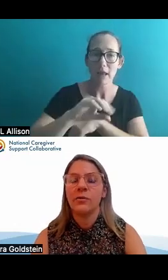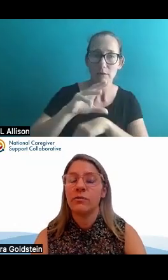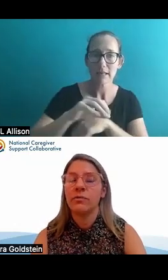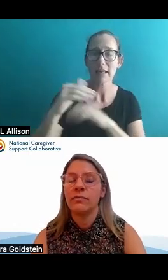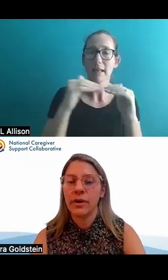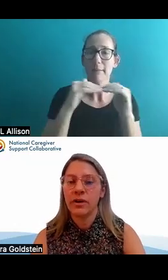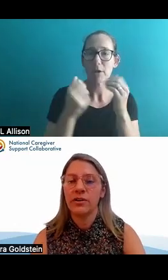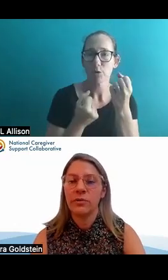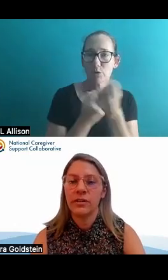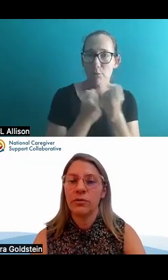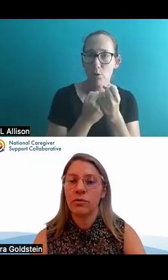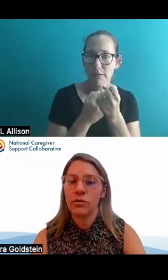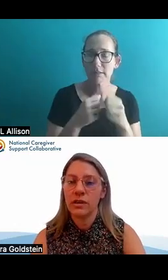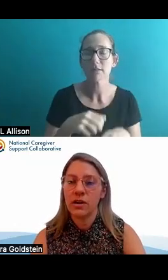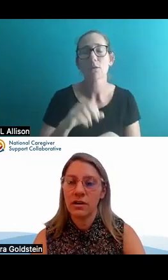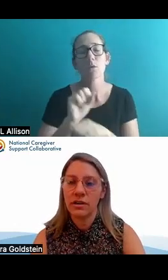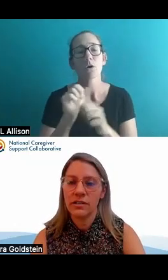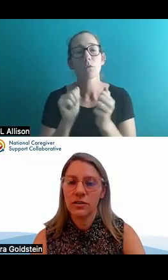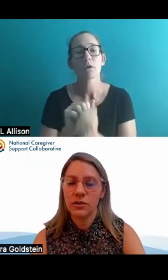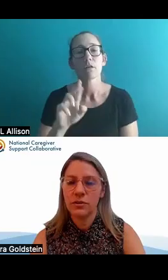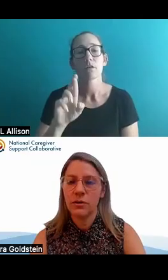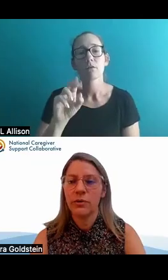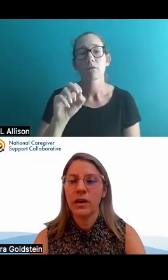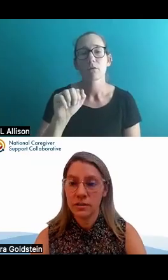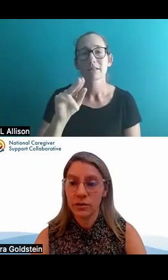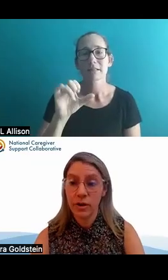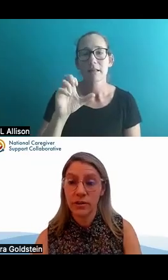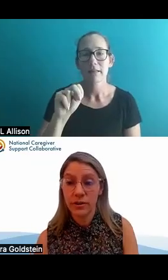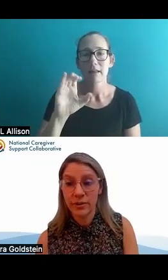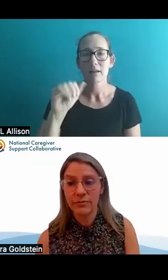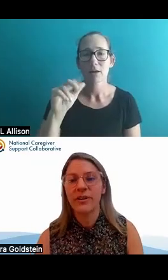We partnered with the Rosalyn Carter Institute (RCI). We also partnered with